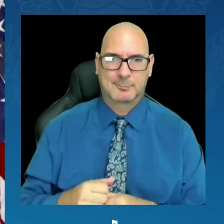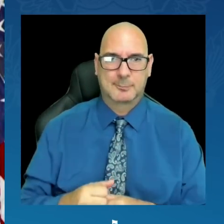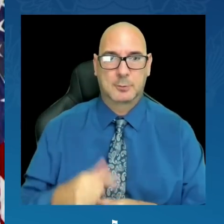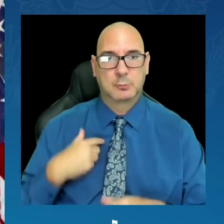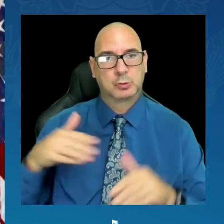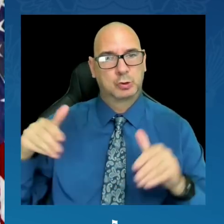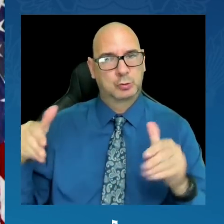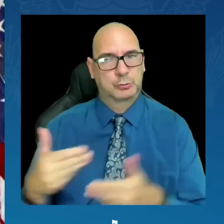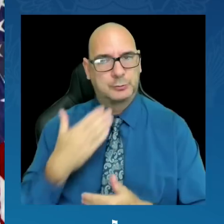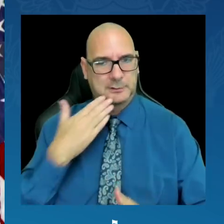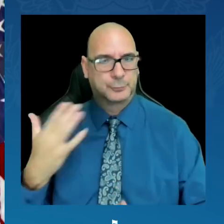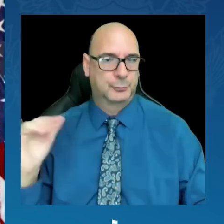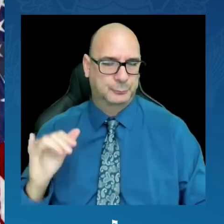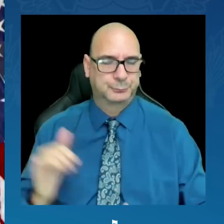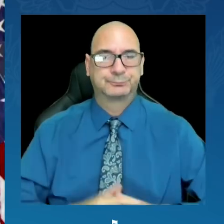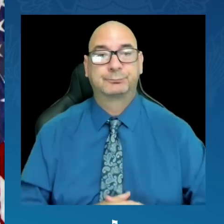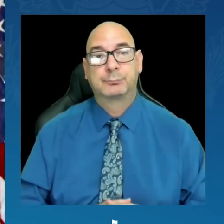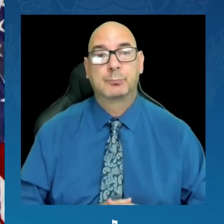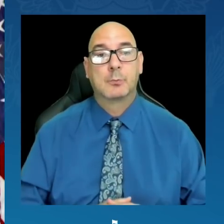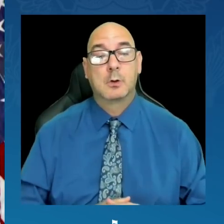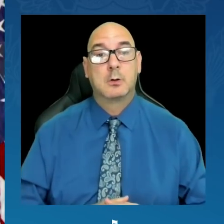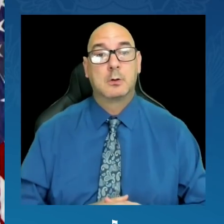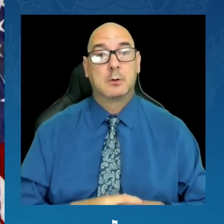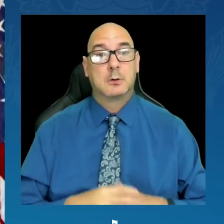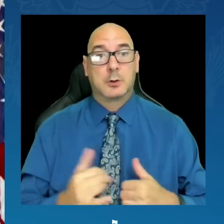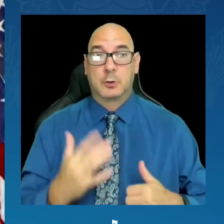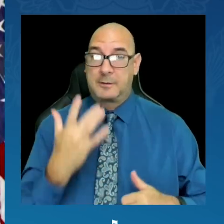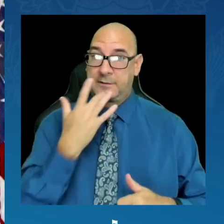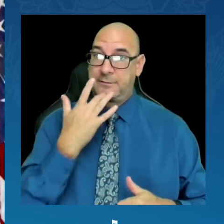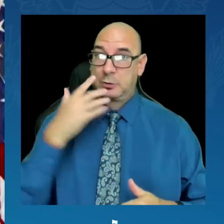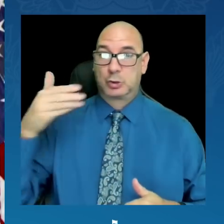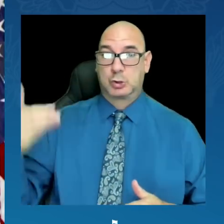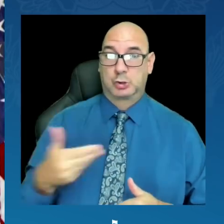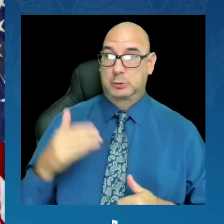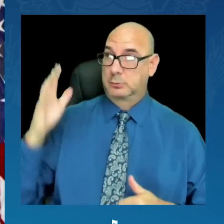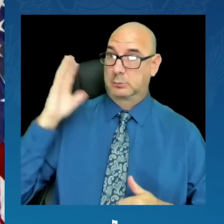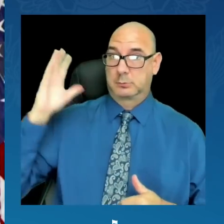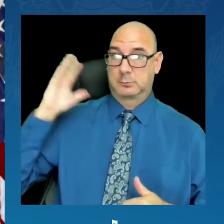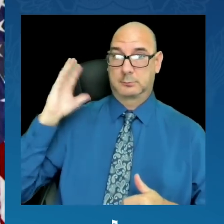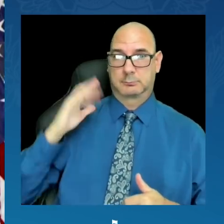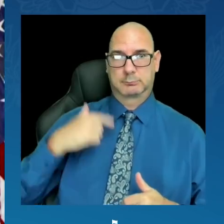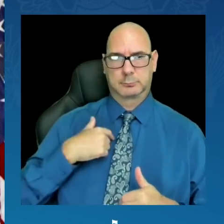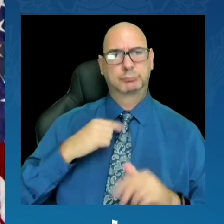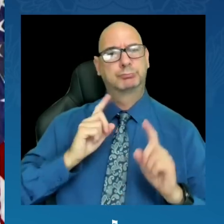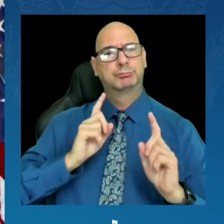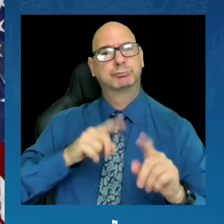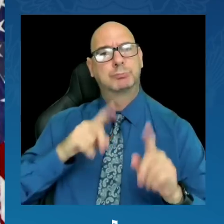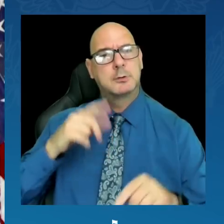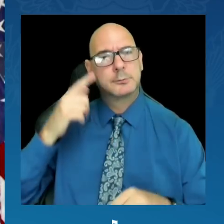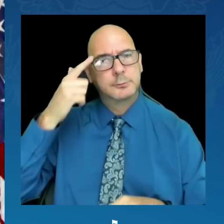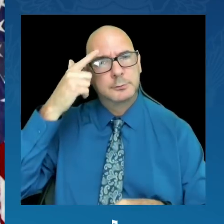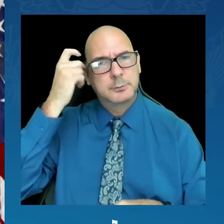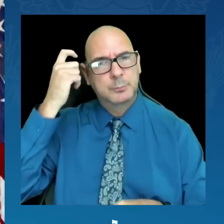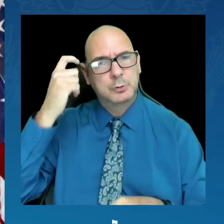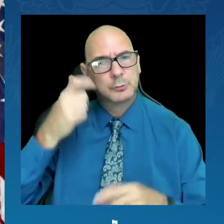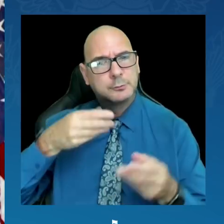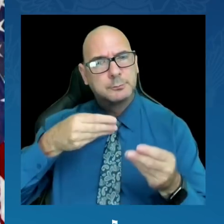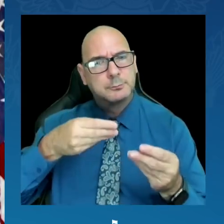My favorite introduction occurred years ago when I was going to a summer reading program for kids in Chicago schools.